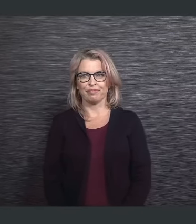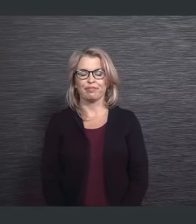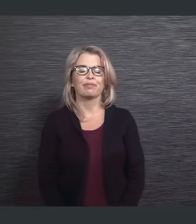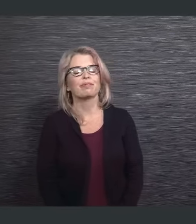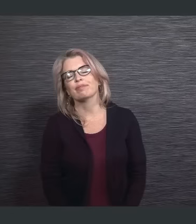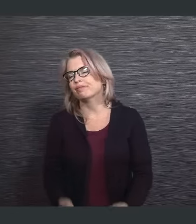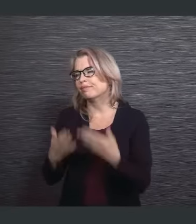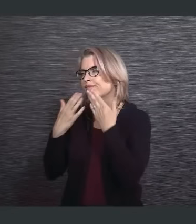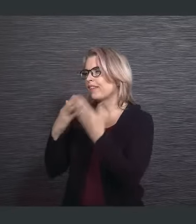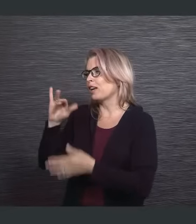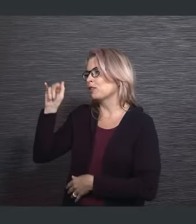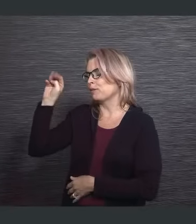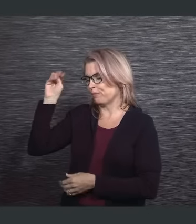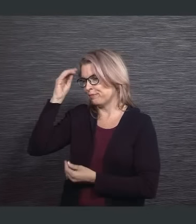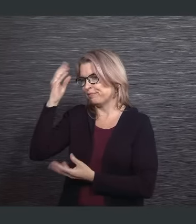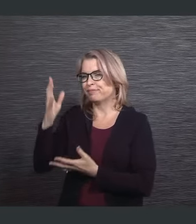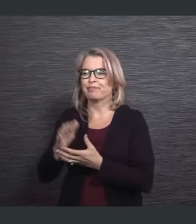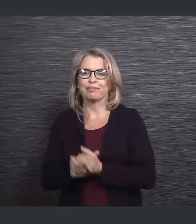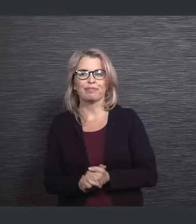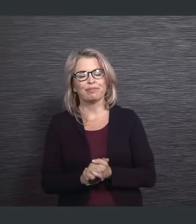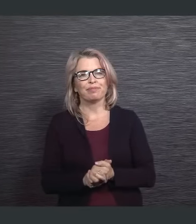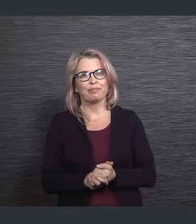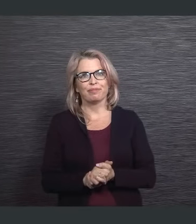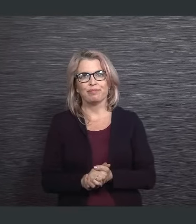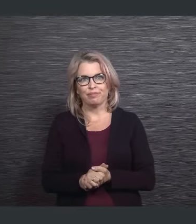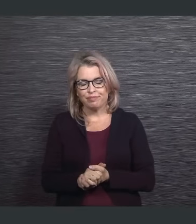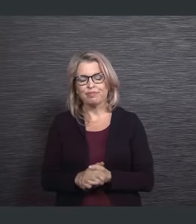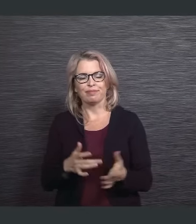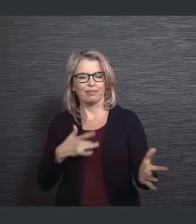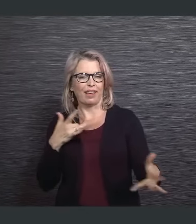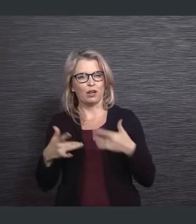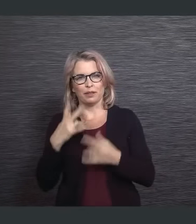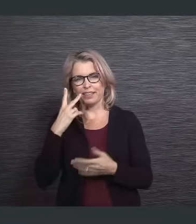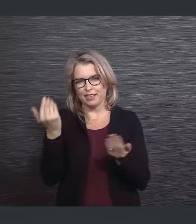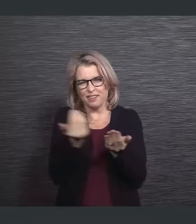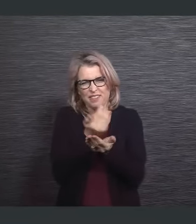Thank you, Jim. It is exciting to see new ways to engage